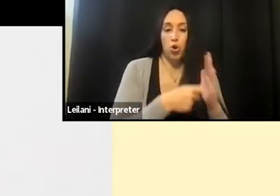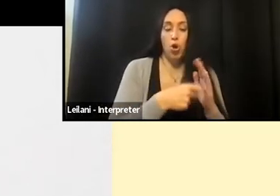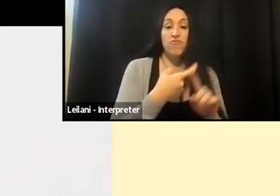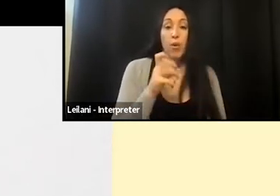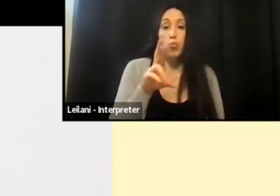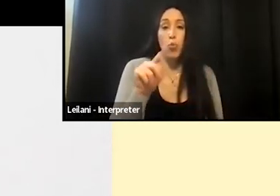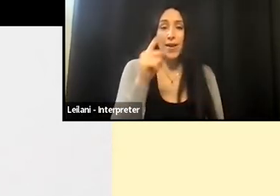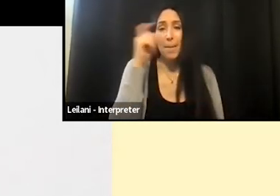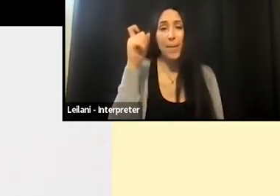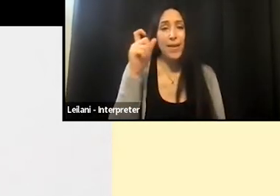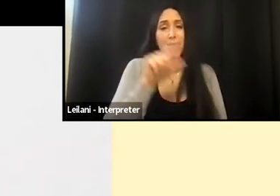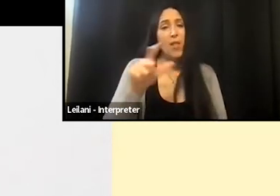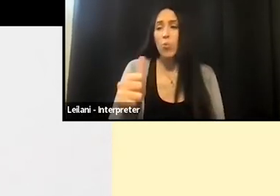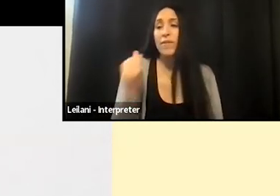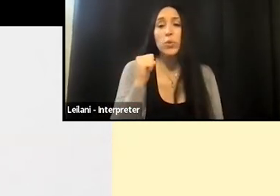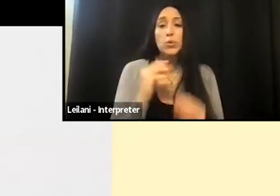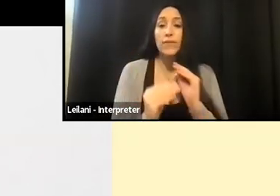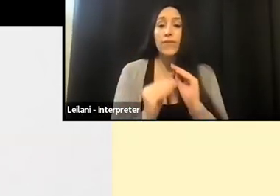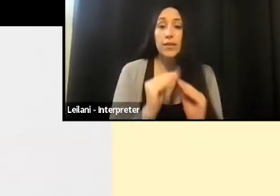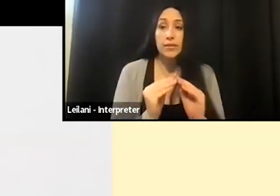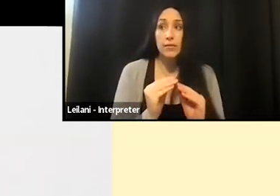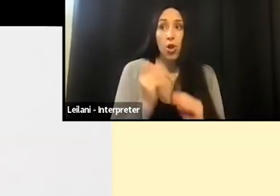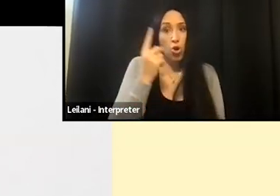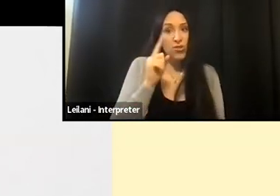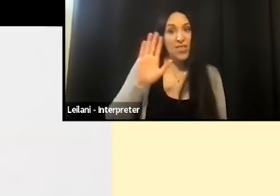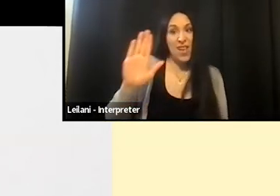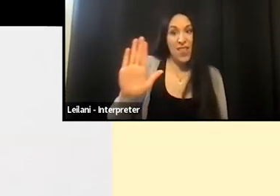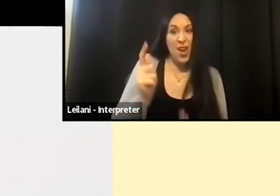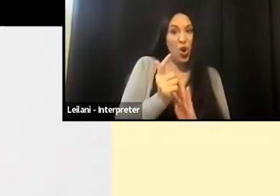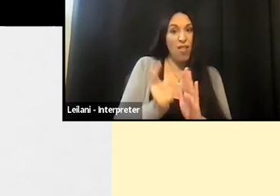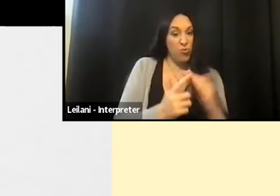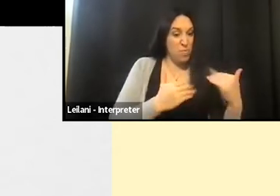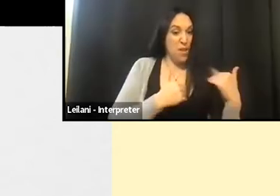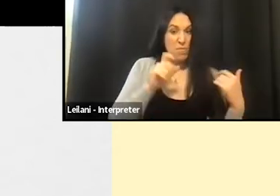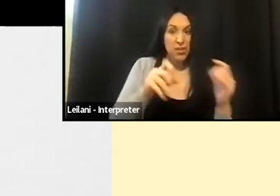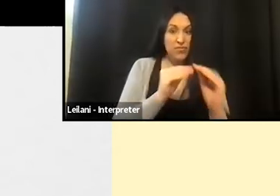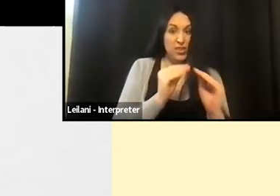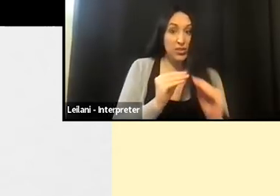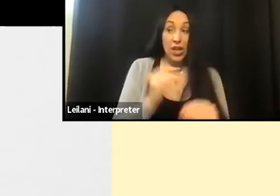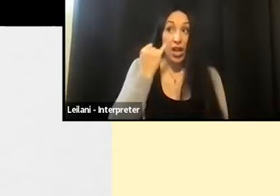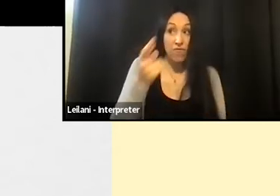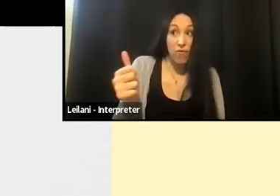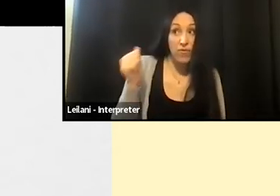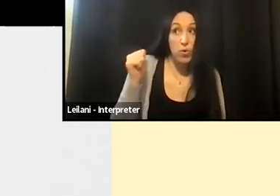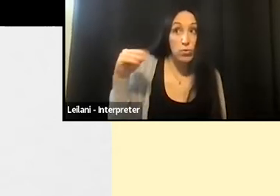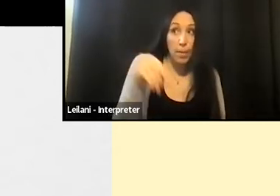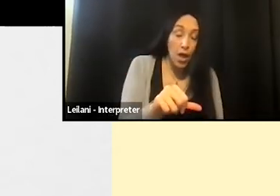refuses to fix what is their legal duty to fix, you can deduct those repair costs from your rental payment.